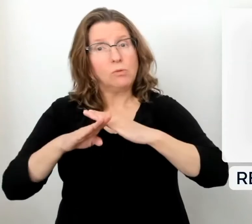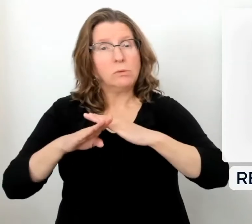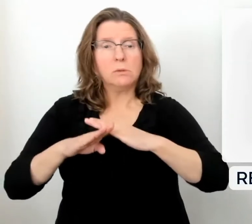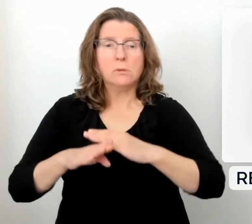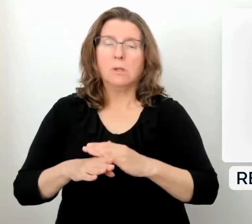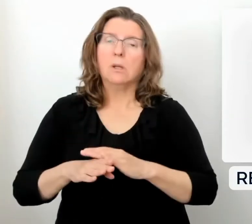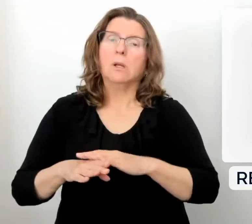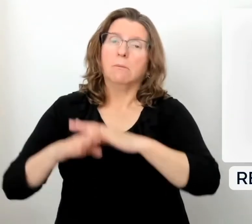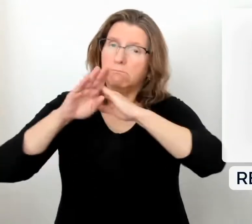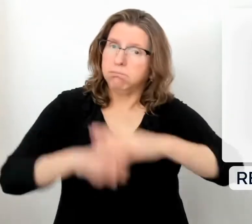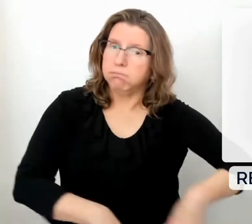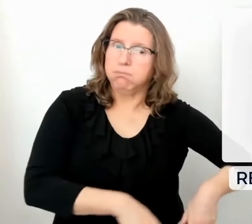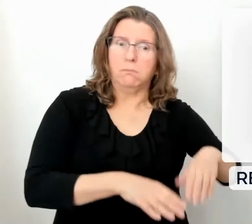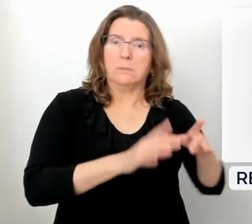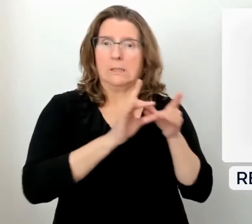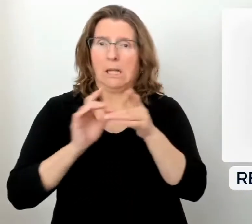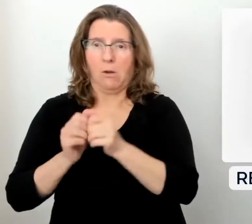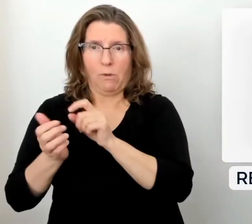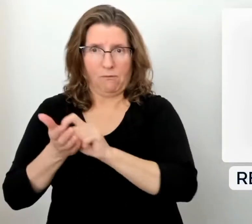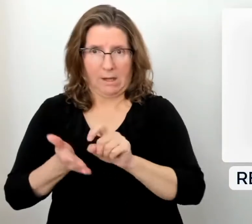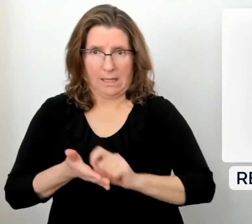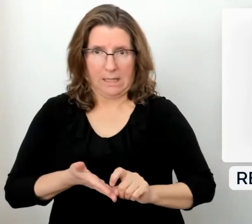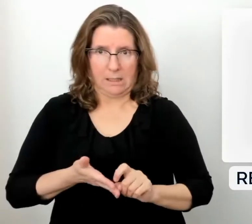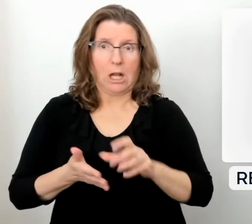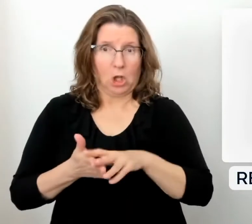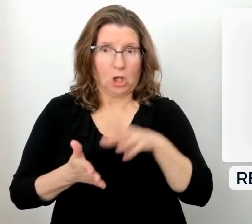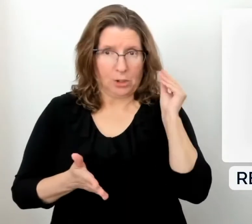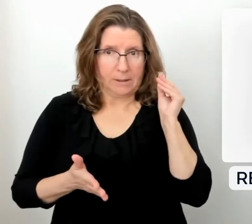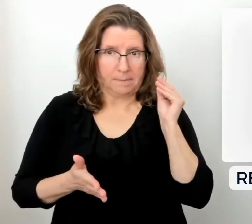How can we reduce barriers to learning to write?